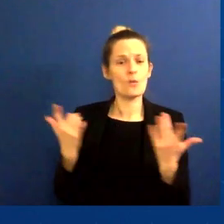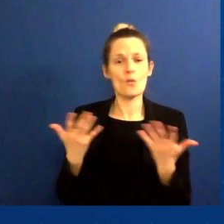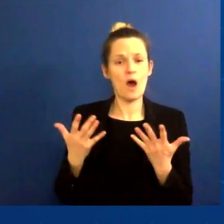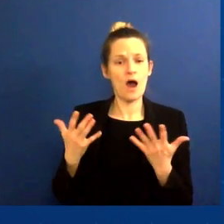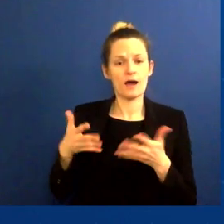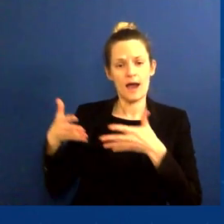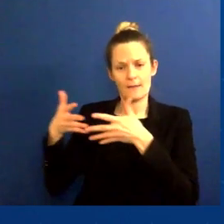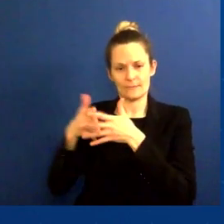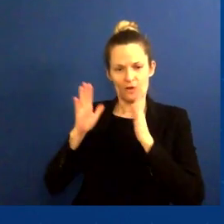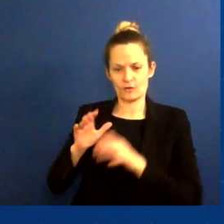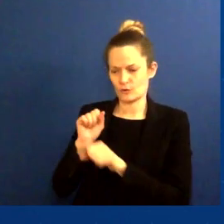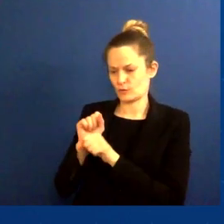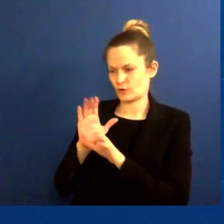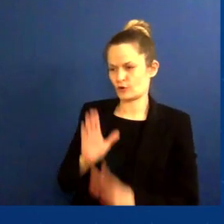best-trained workers in the world;